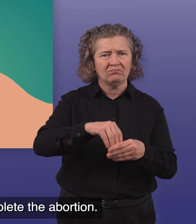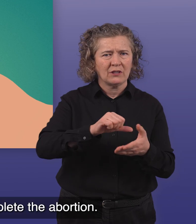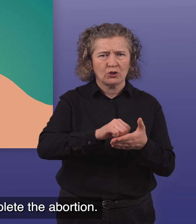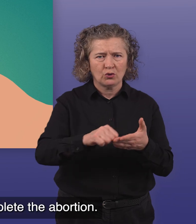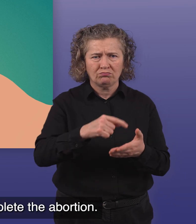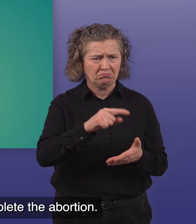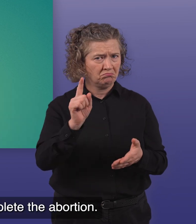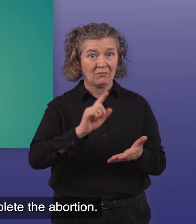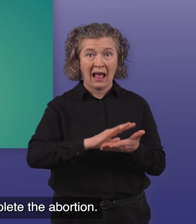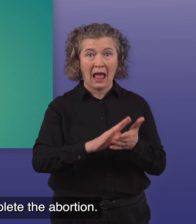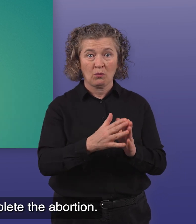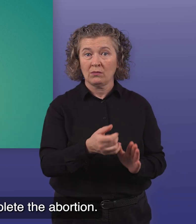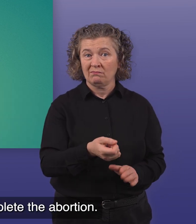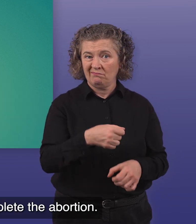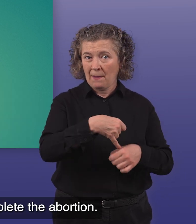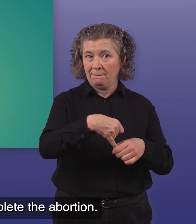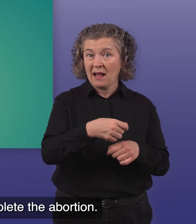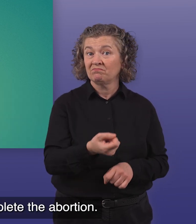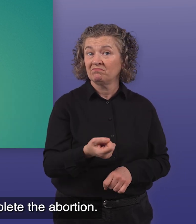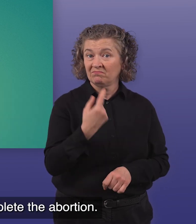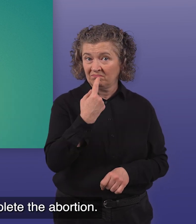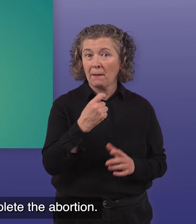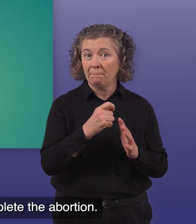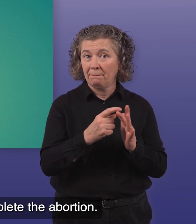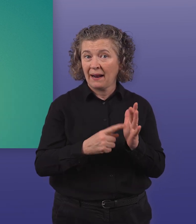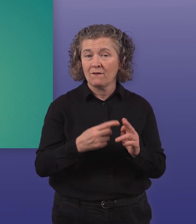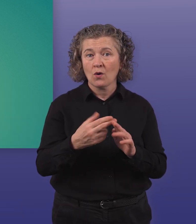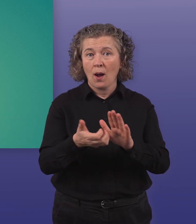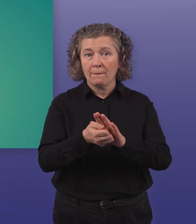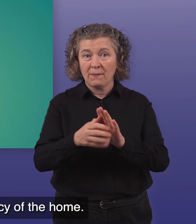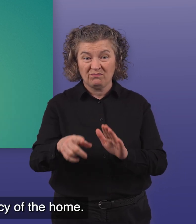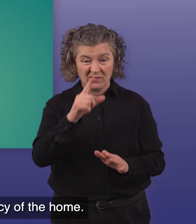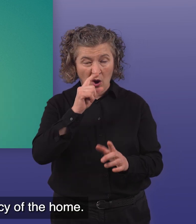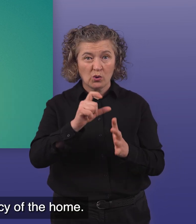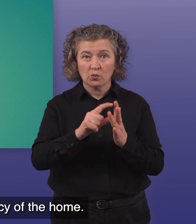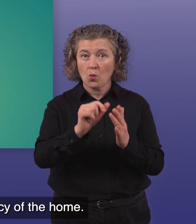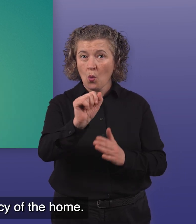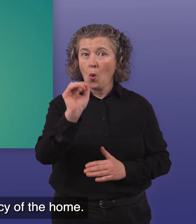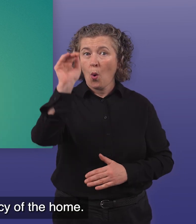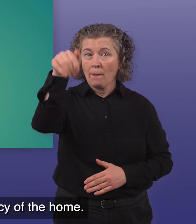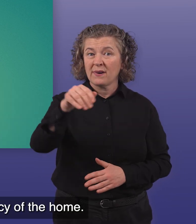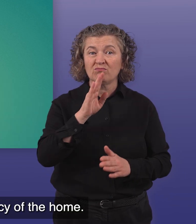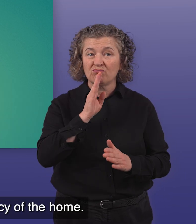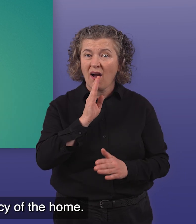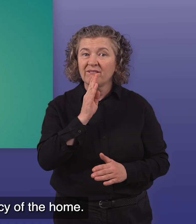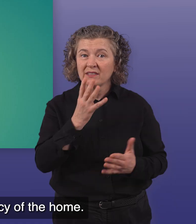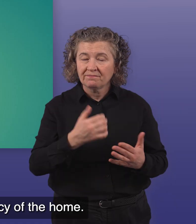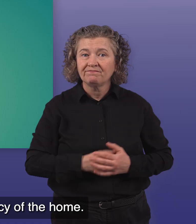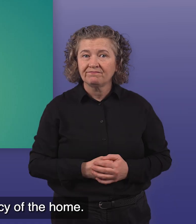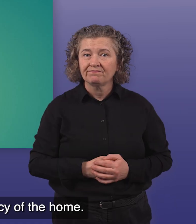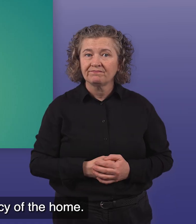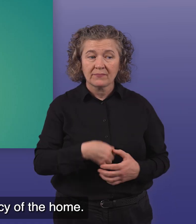where medication is taken to complete the abortion. It can be performed in the privacy of the home.